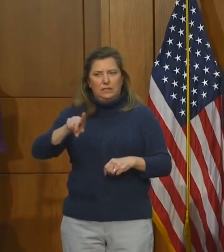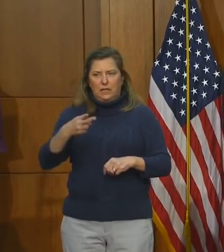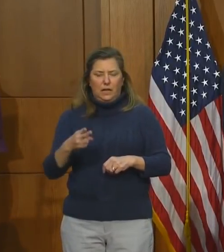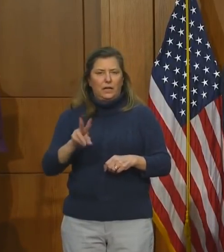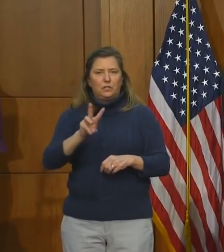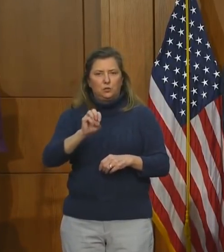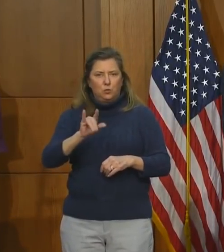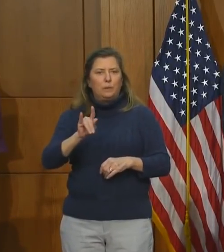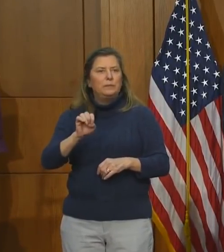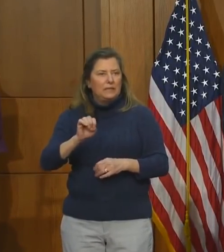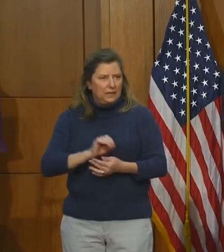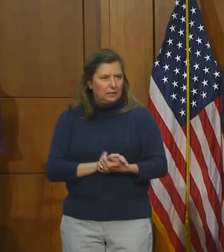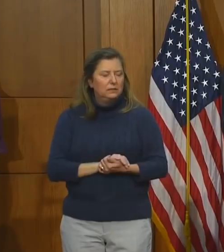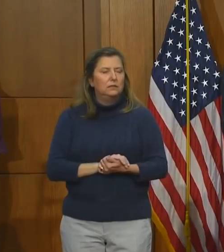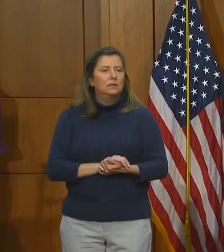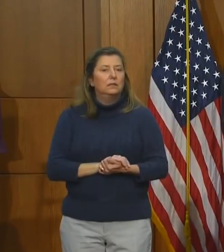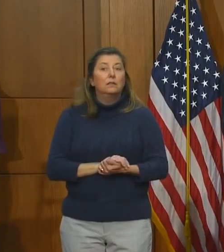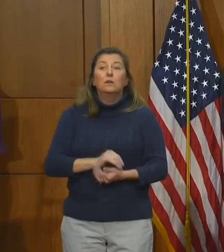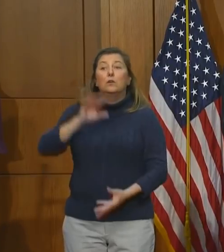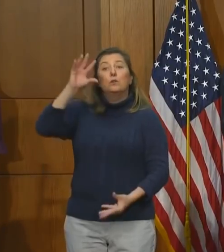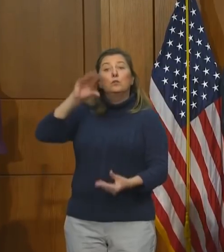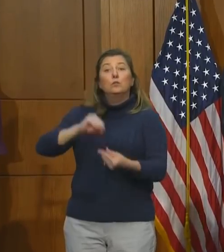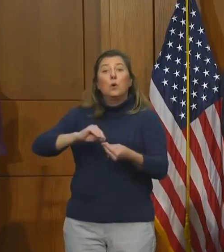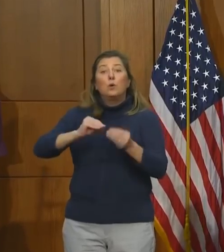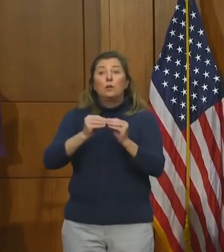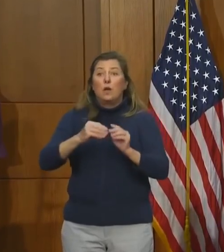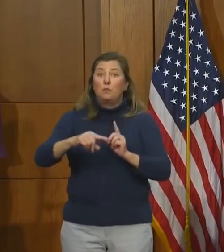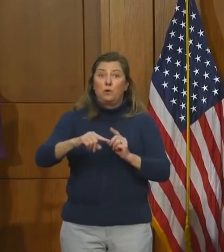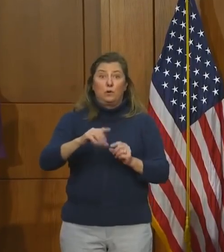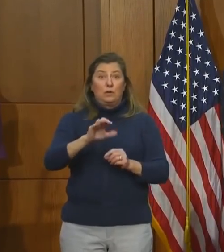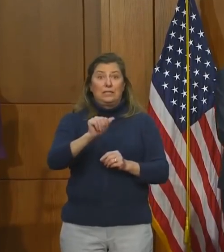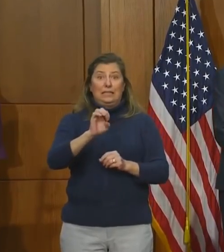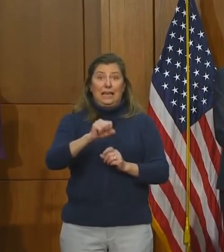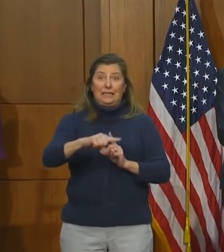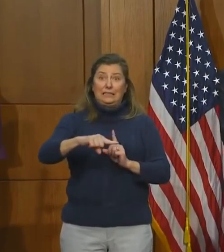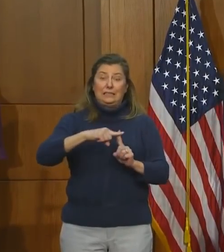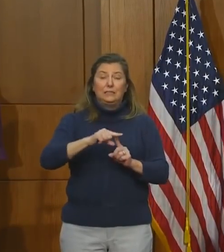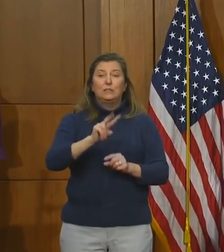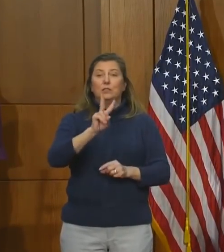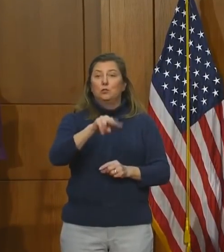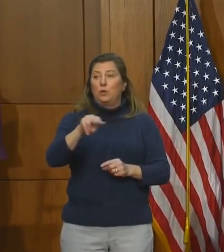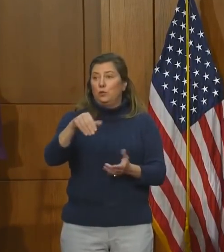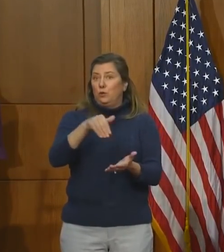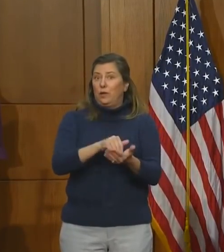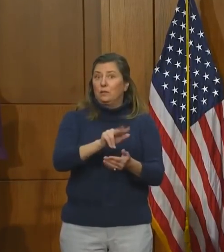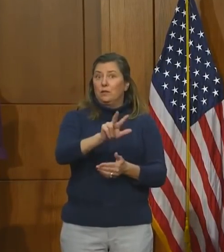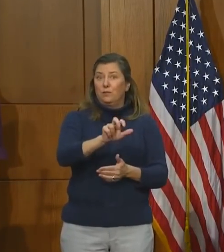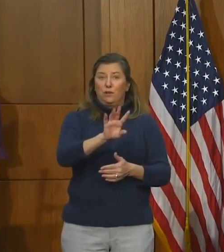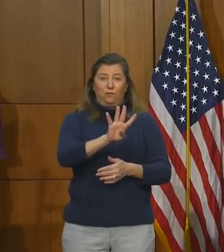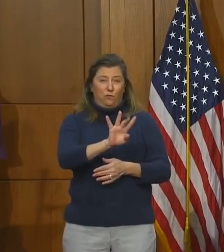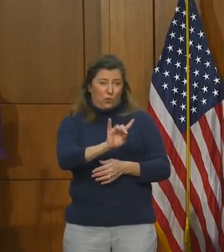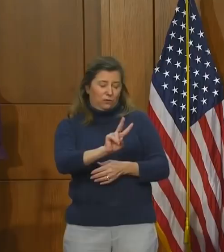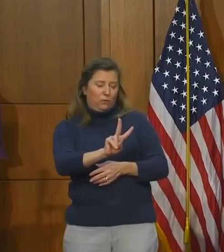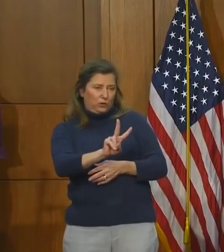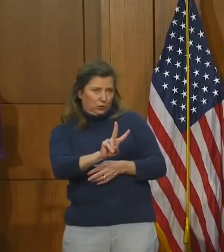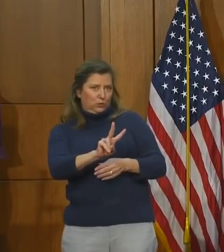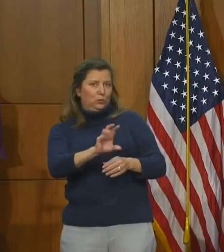GOVERNOR. A QUICK UPDATE ON THE- NUMBERS THERE ARE POSTED ON THE- VDH WEBSITE. THE TOTAL